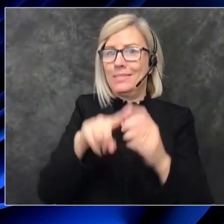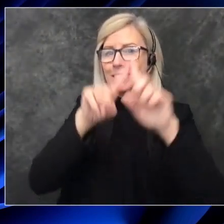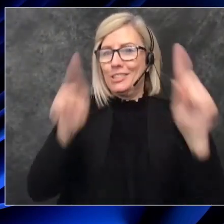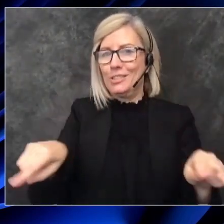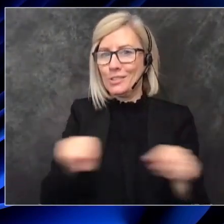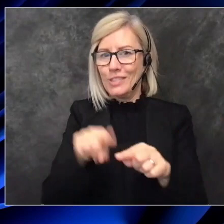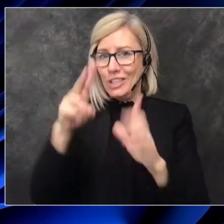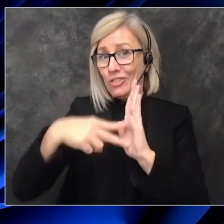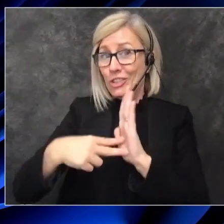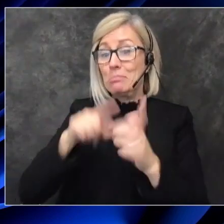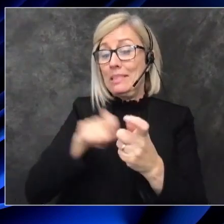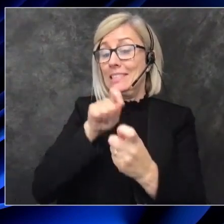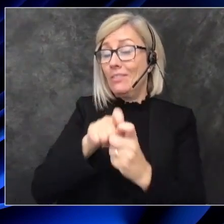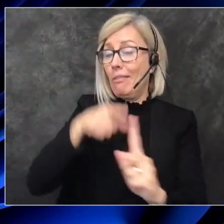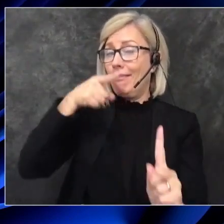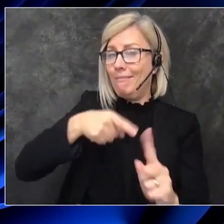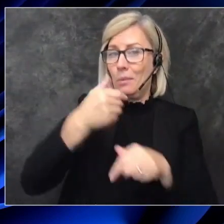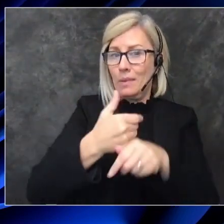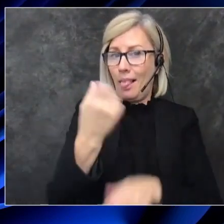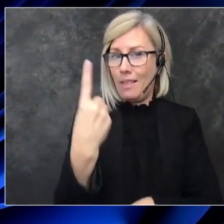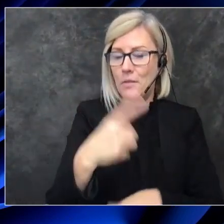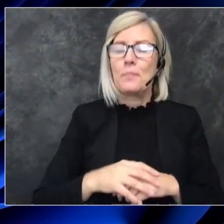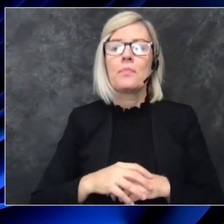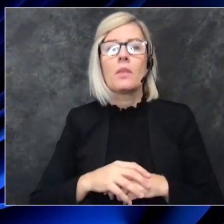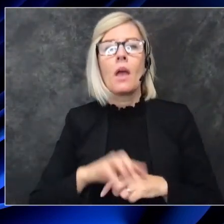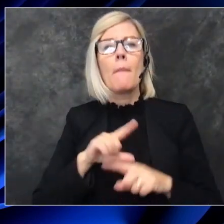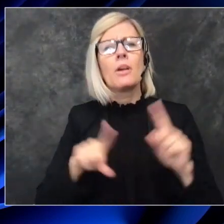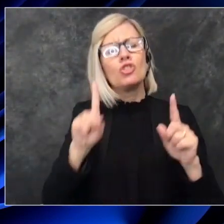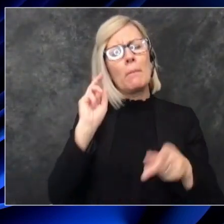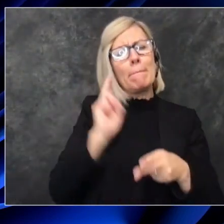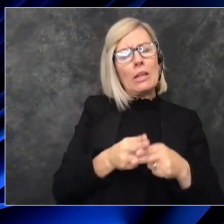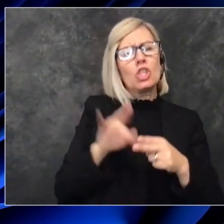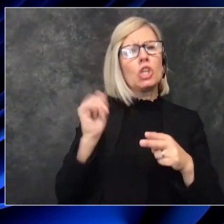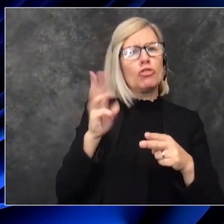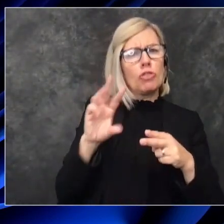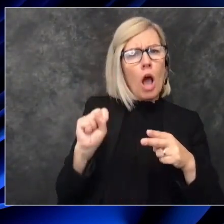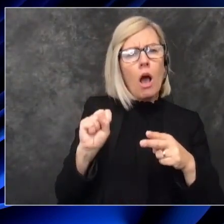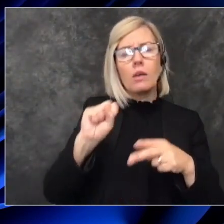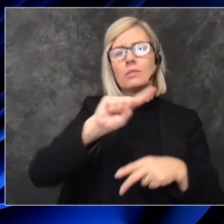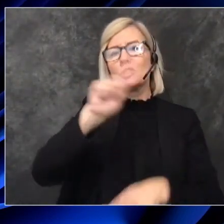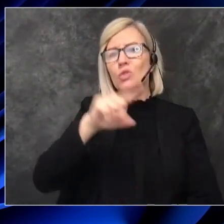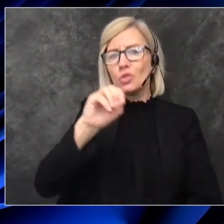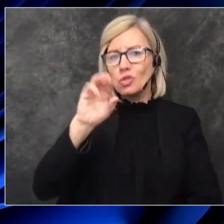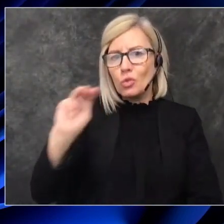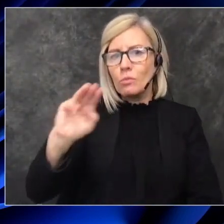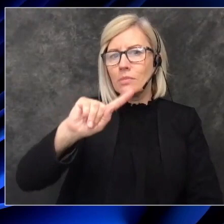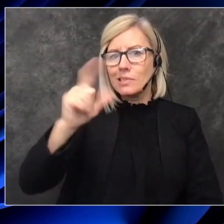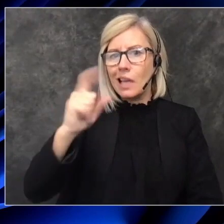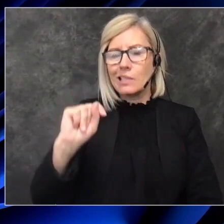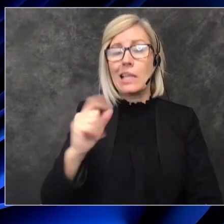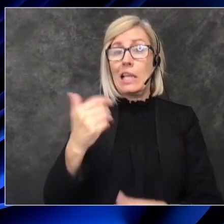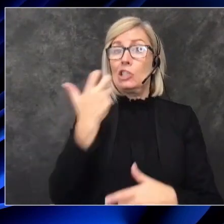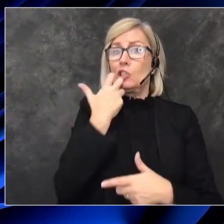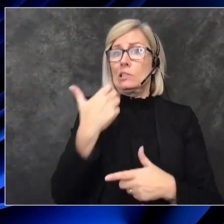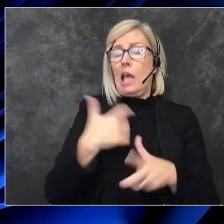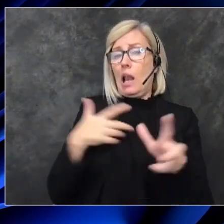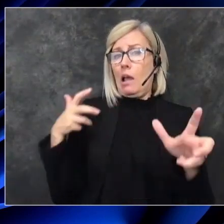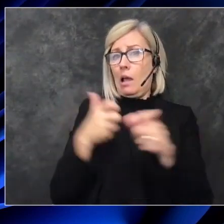but Crystal mentioned like JAWS and ZOOMTEXT. They came out with an update recently for Windows 11.